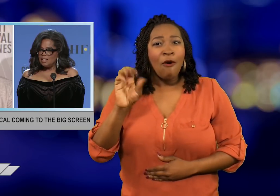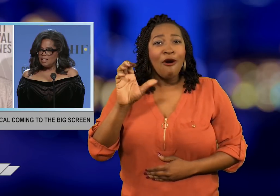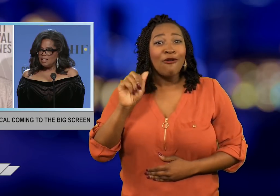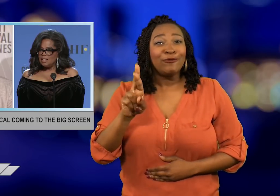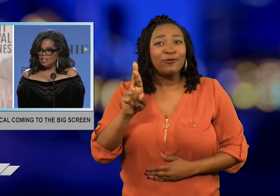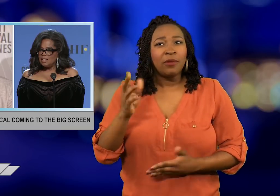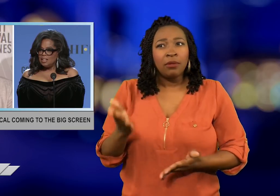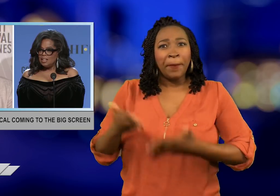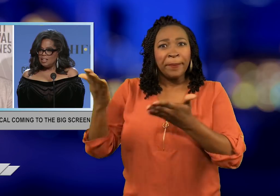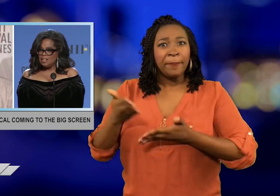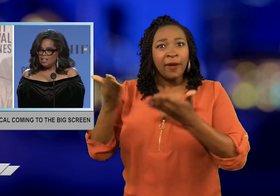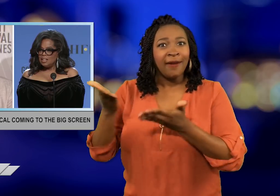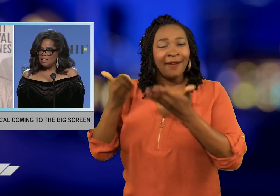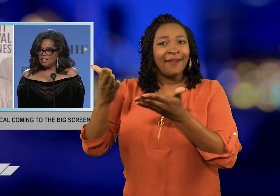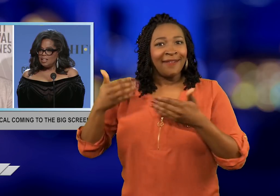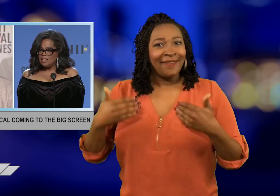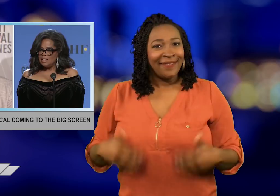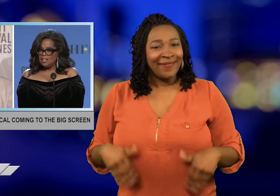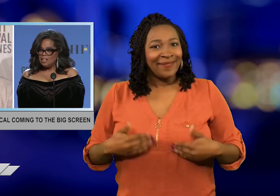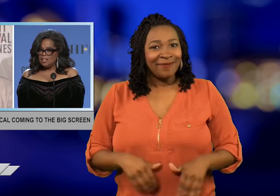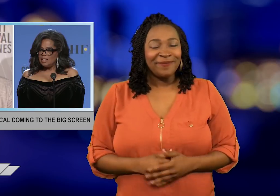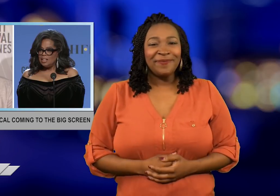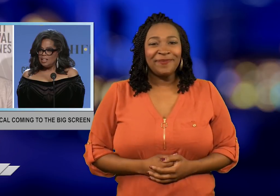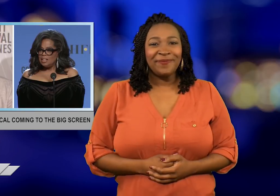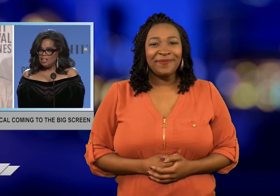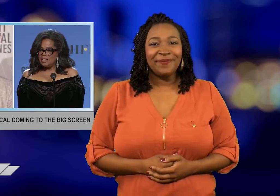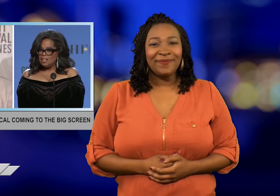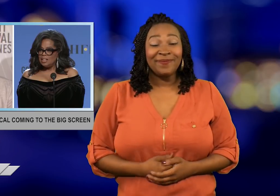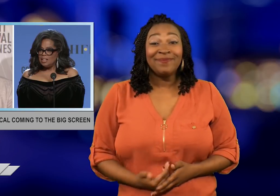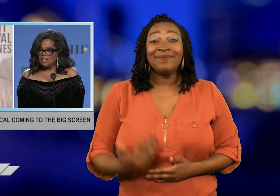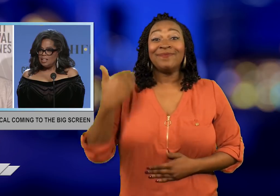Oscar nominations.